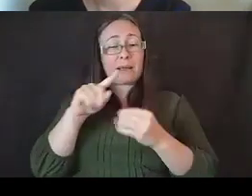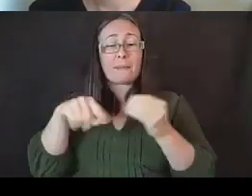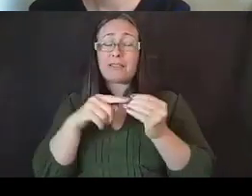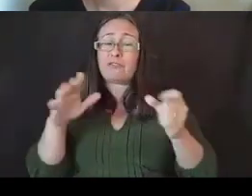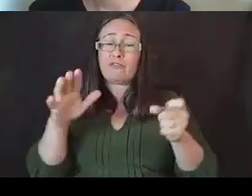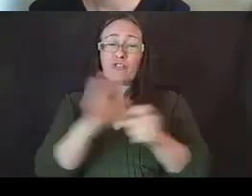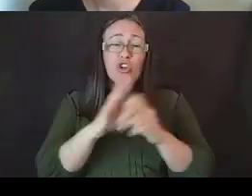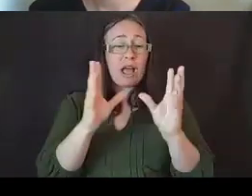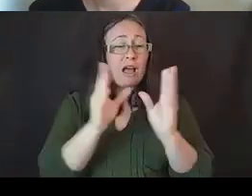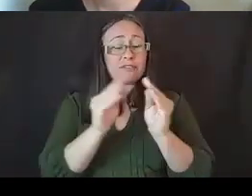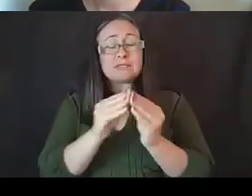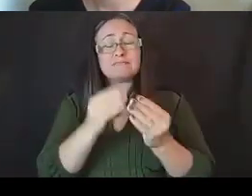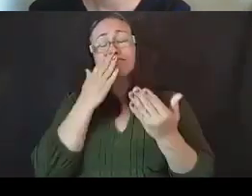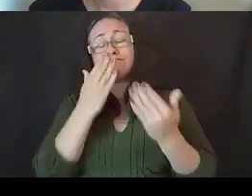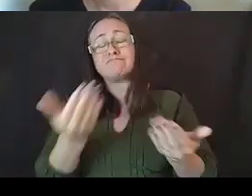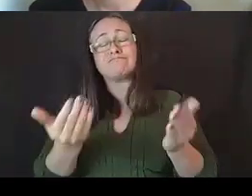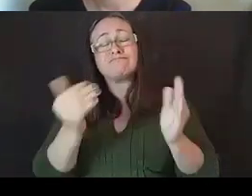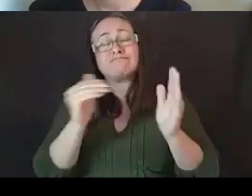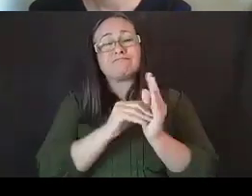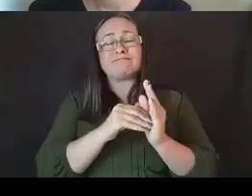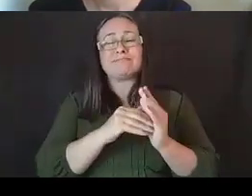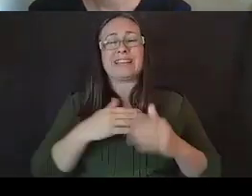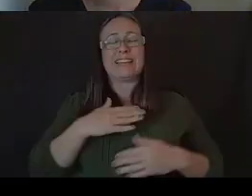thank you again, and enjoy the rest of the conference.